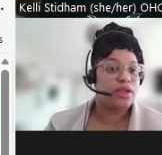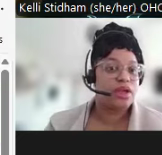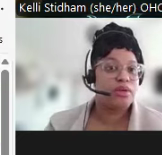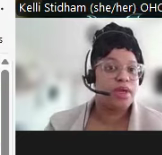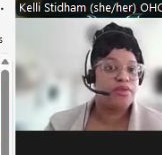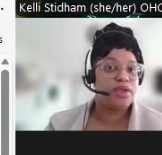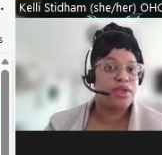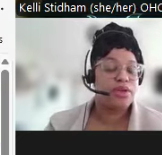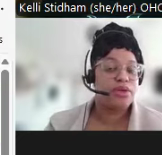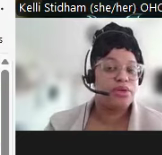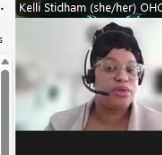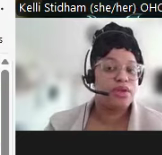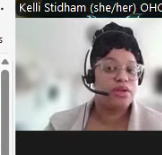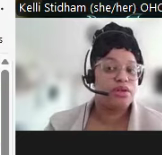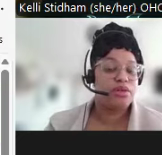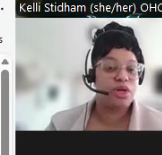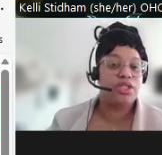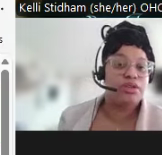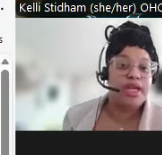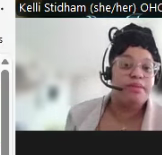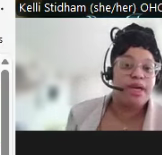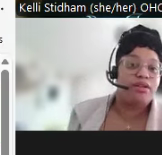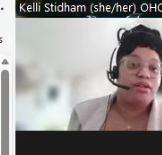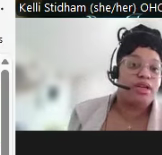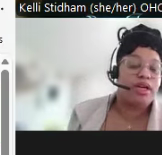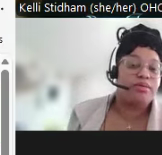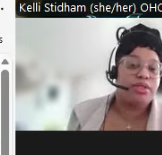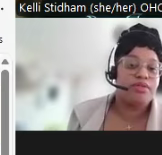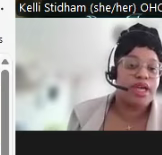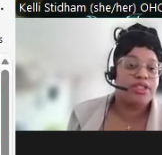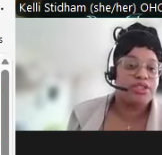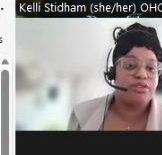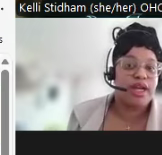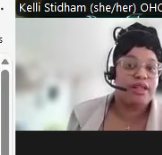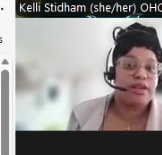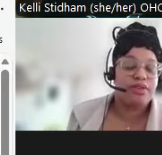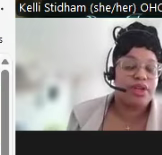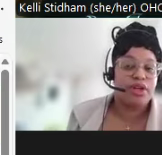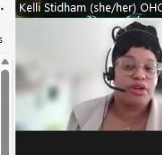Um if you want to email um